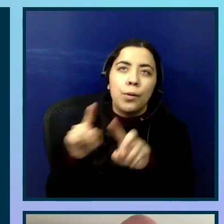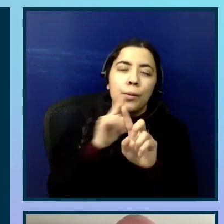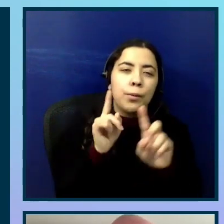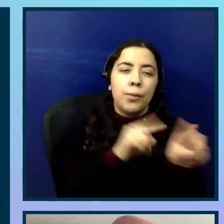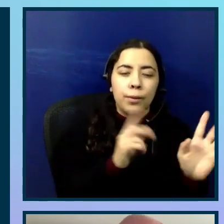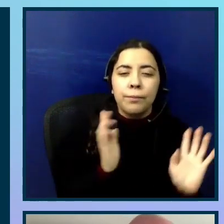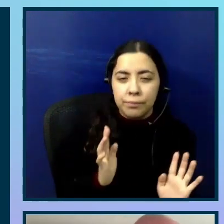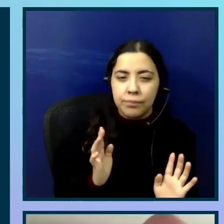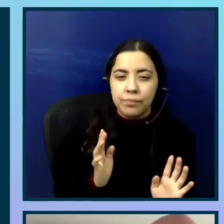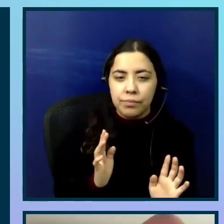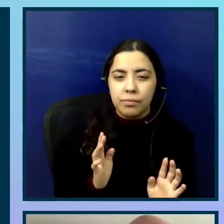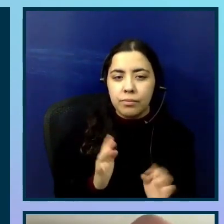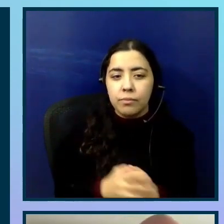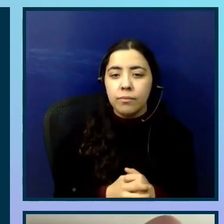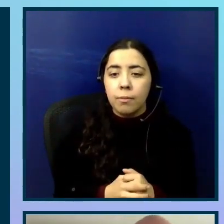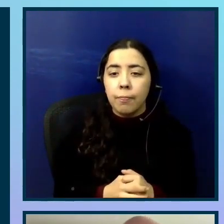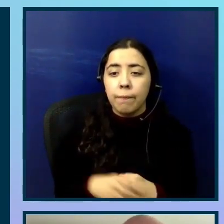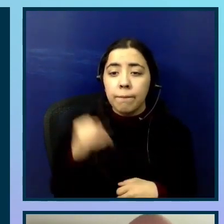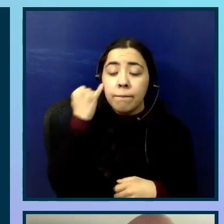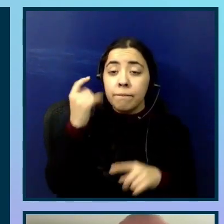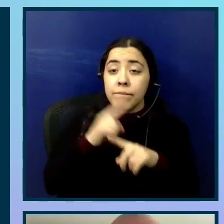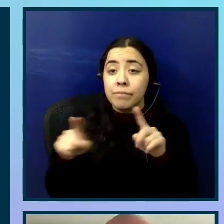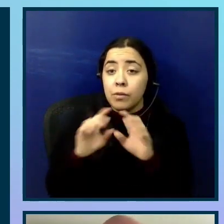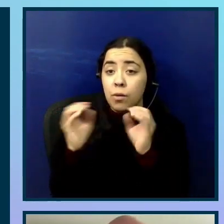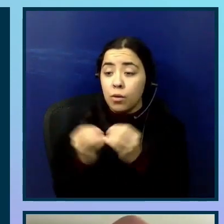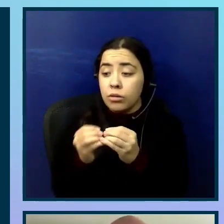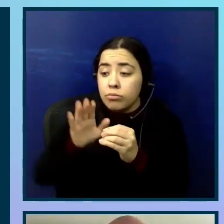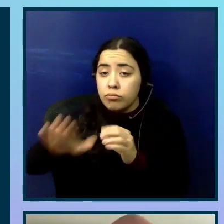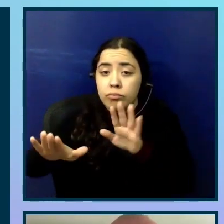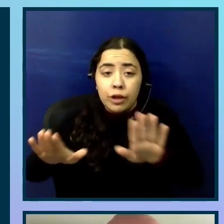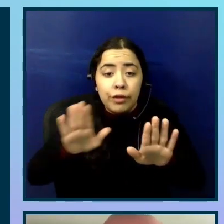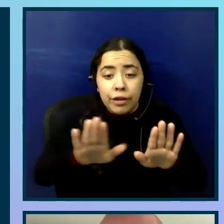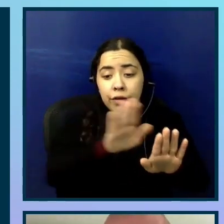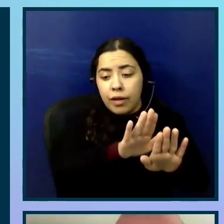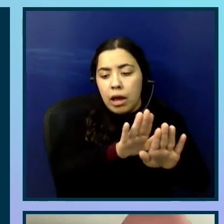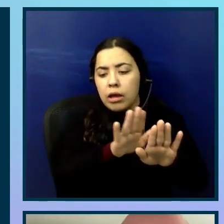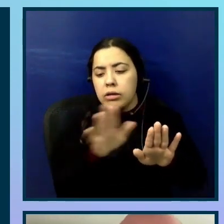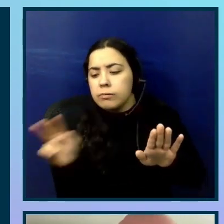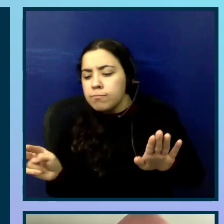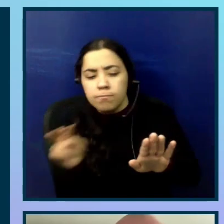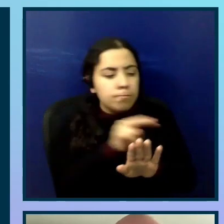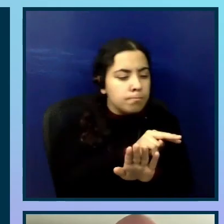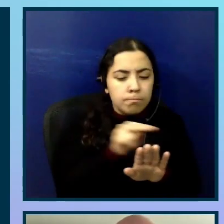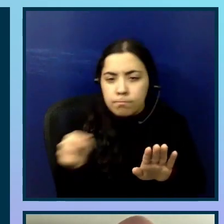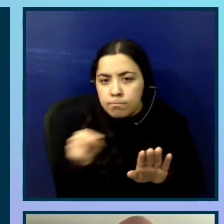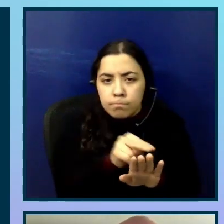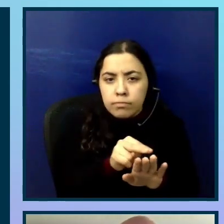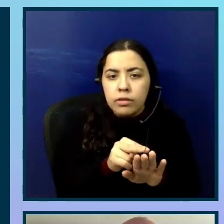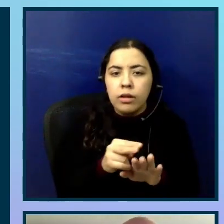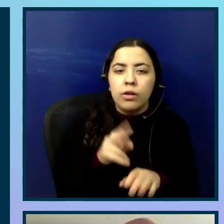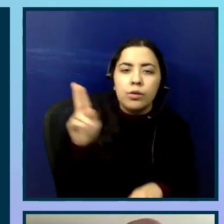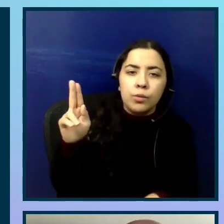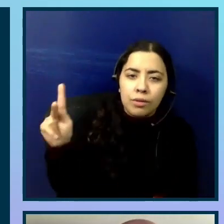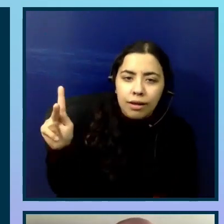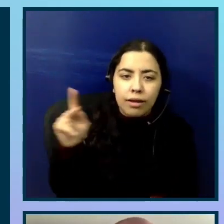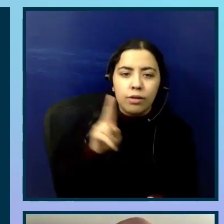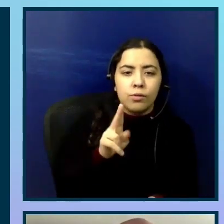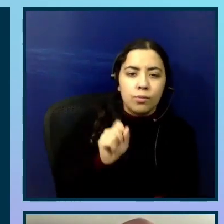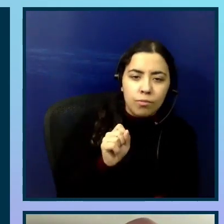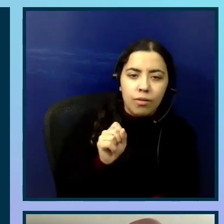And if you start cross-referencing that and bridging it out, and this is from numbers from the UK, US and Canadian governments and other governments.